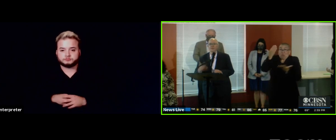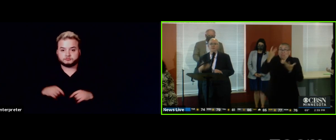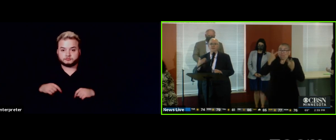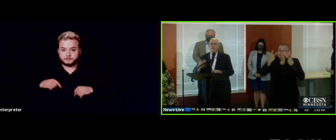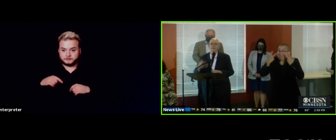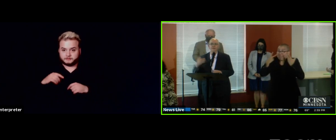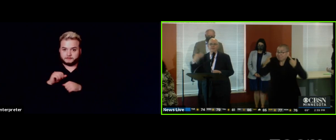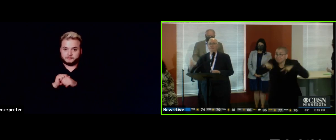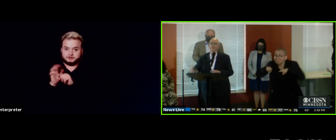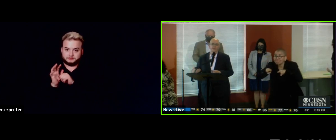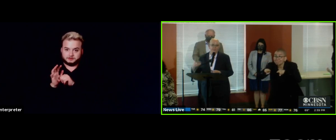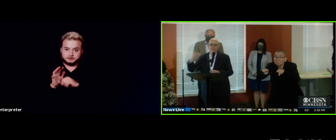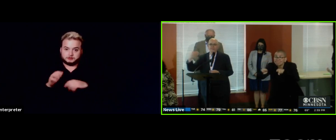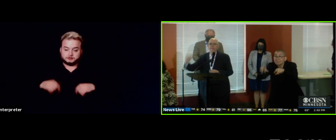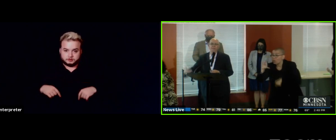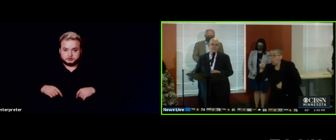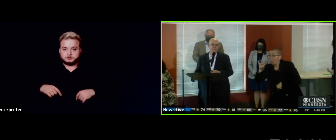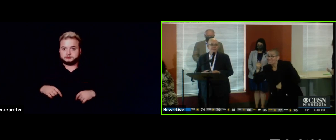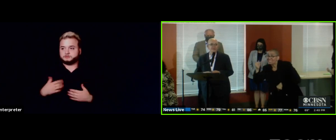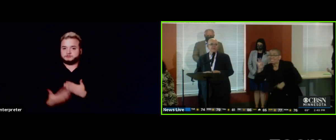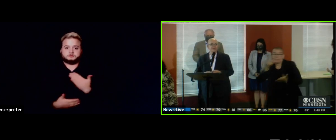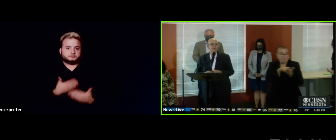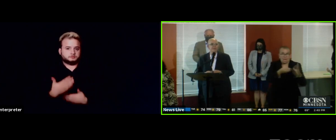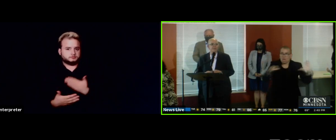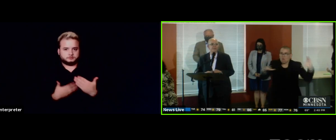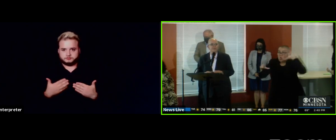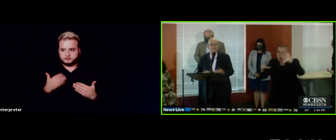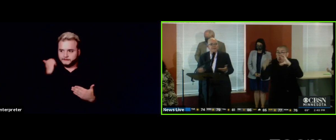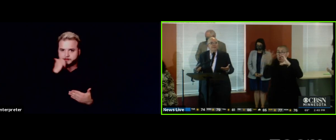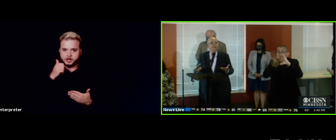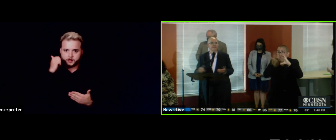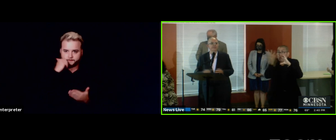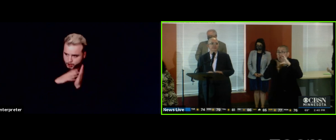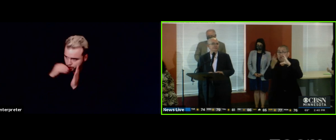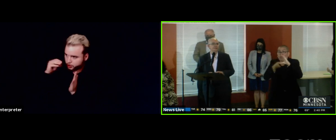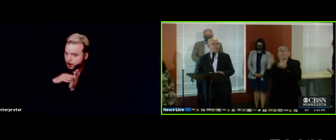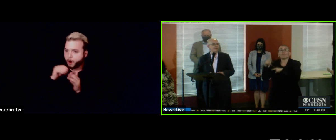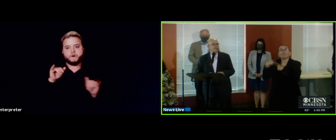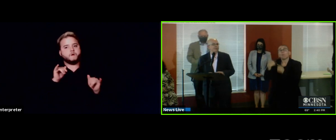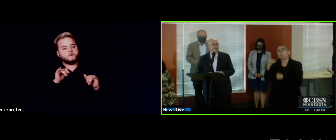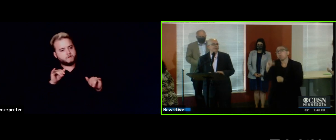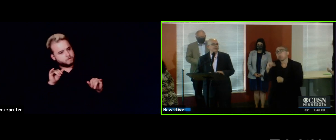larger than the monthly capacity of our existing but everybody has stepped up right now. You